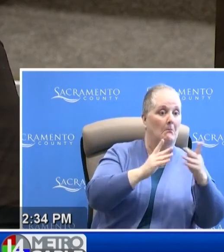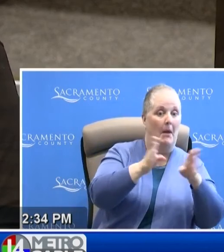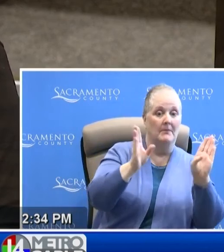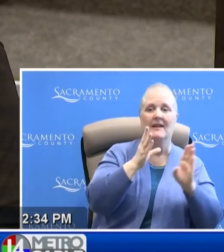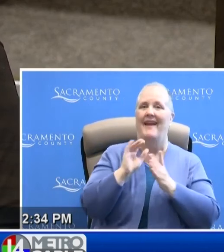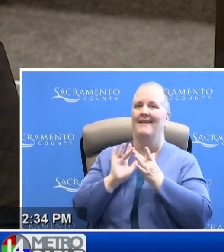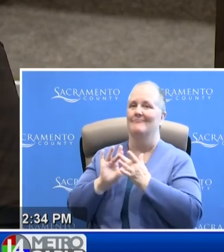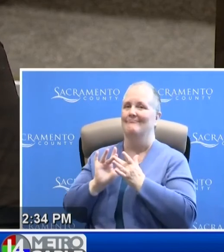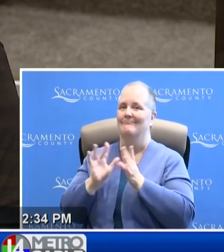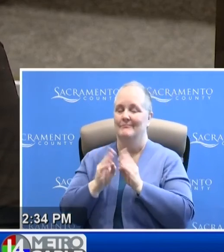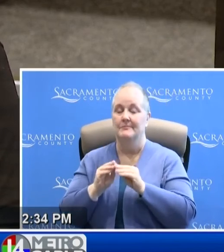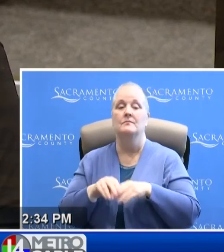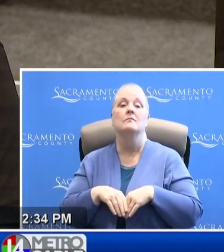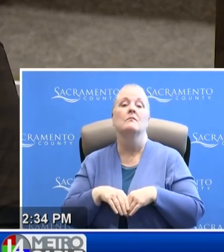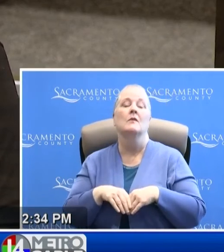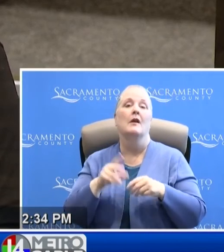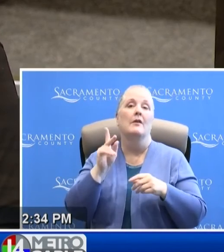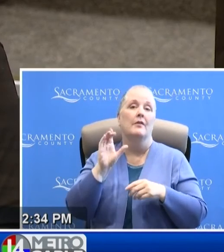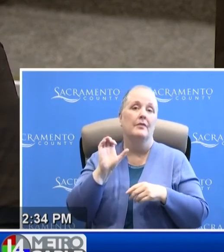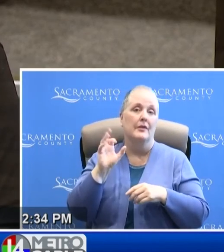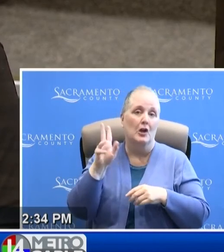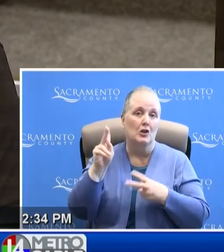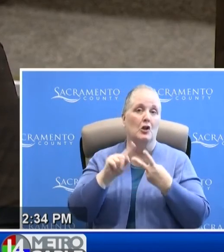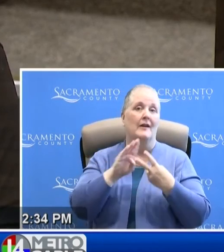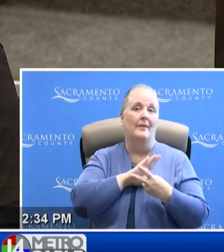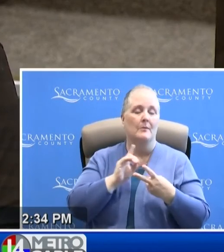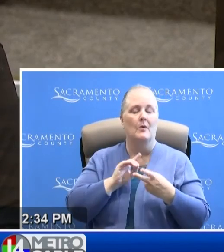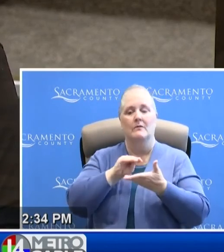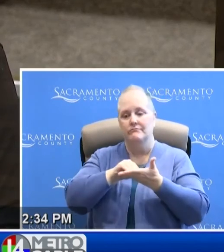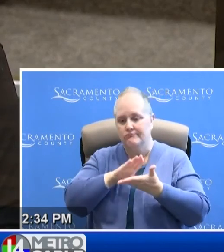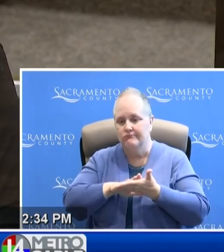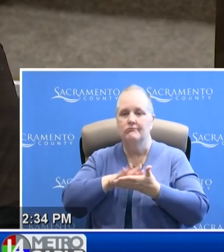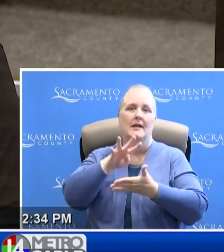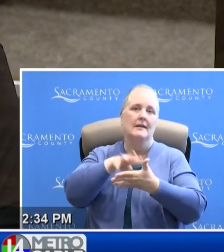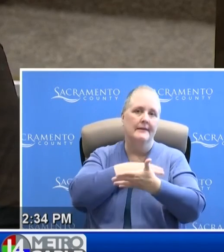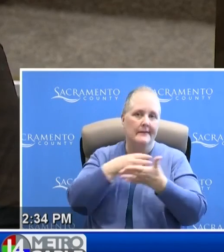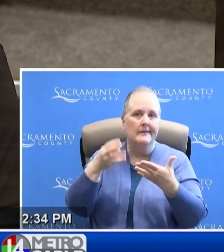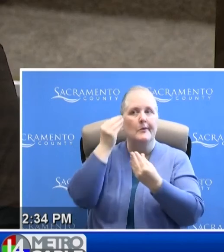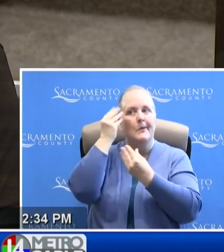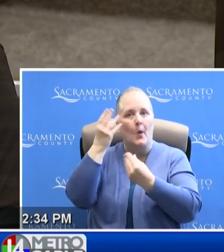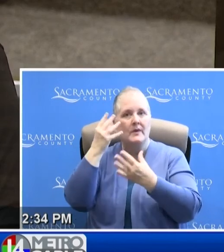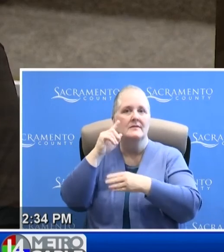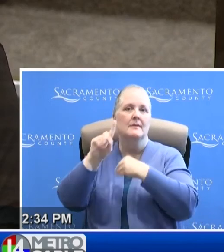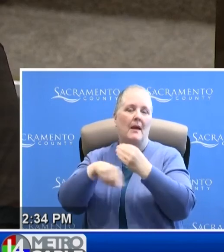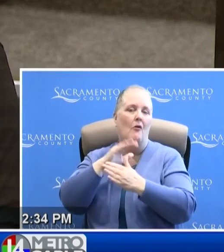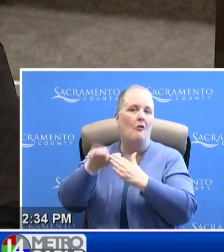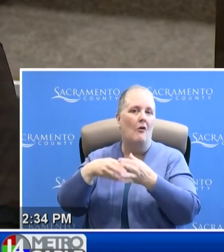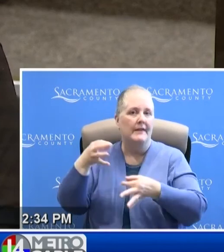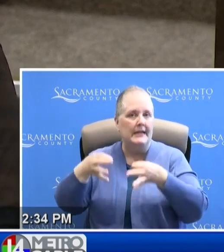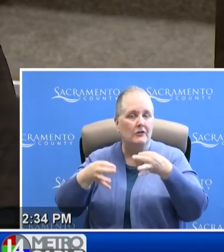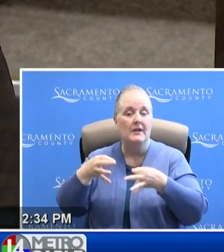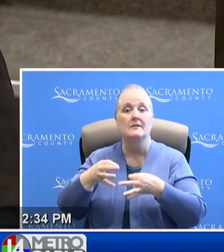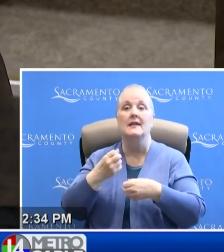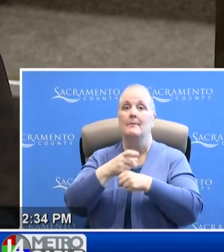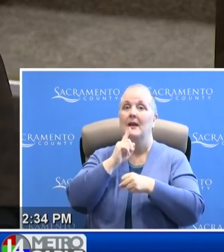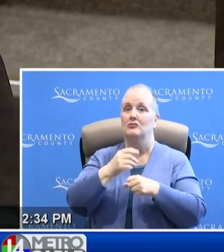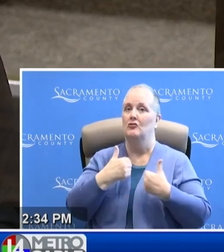managed agenda materials, calendaring and noticing for all meetings and hearings, as well as ensured interpreter services